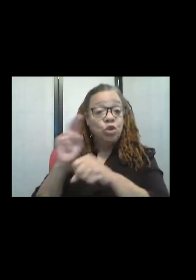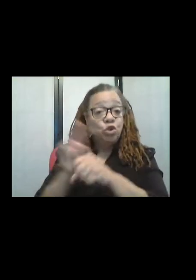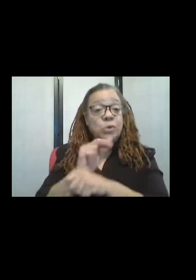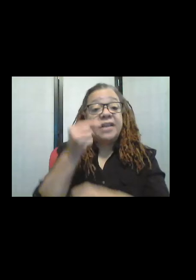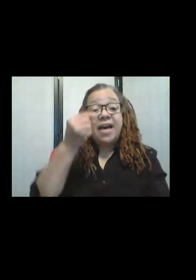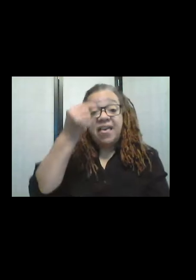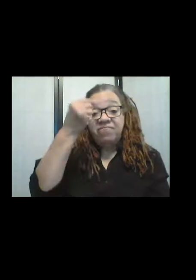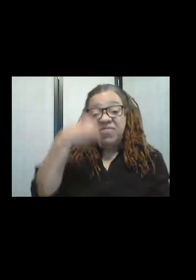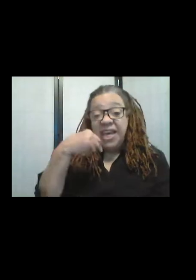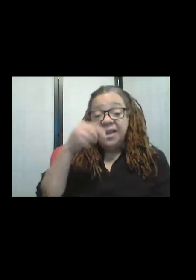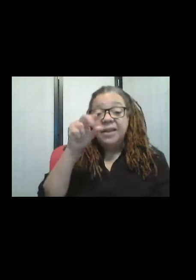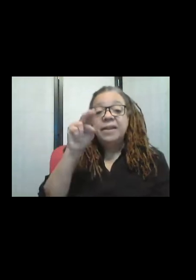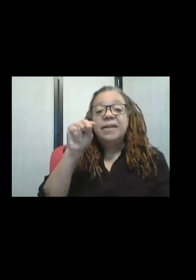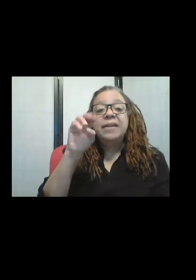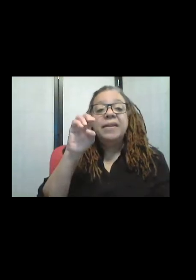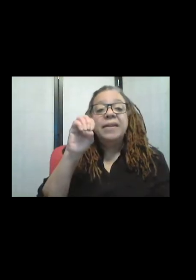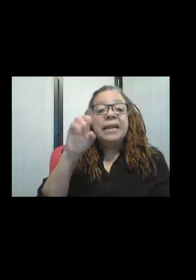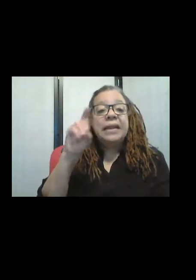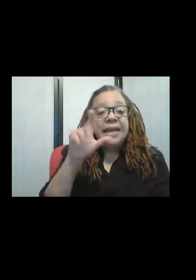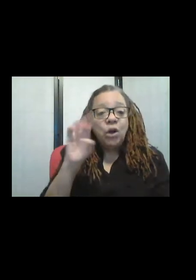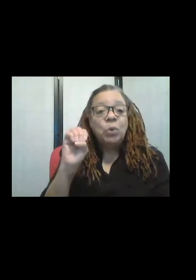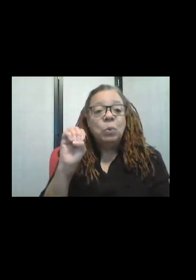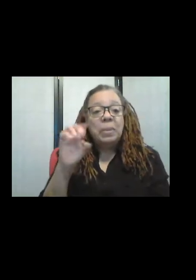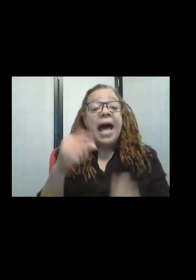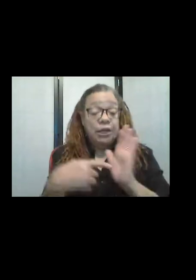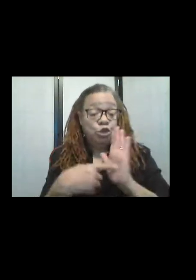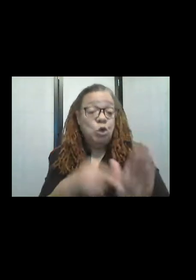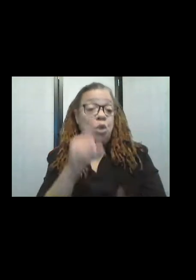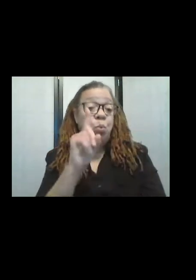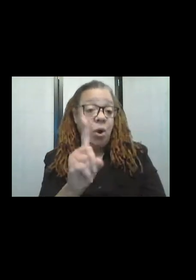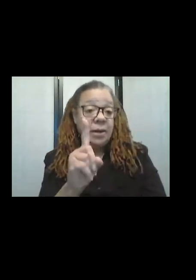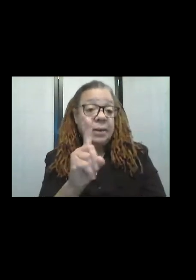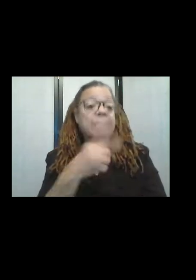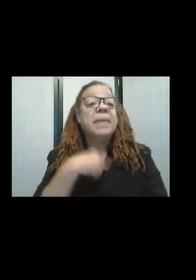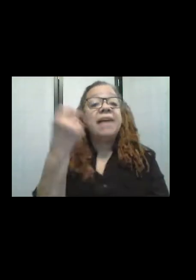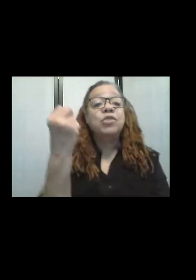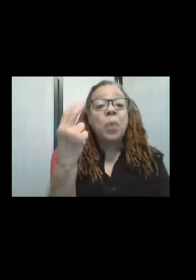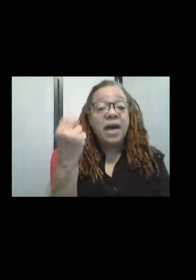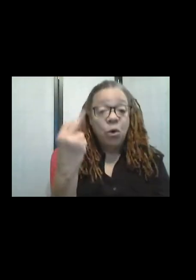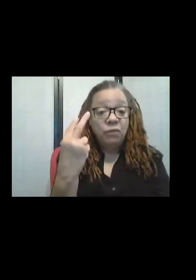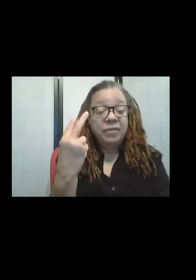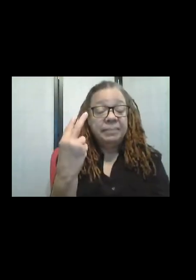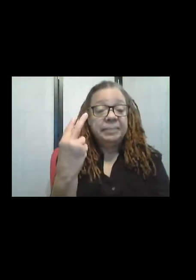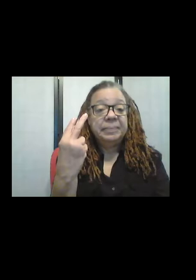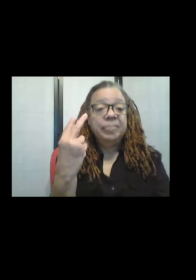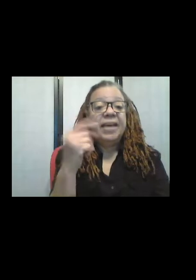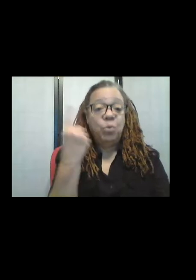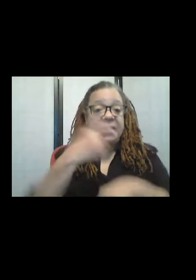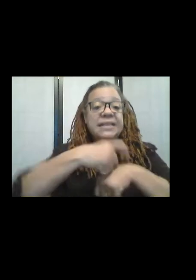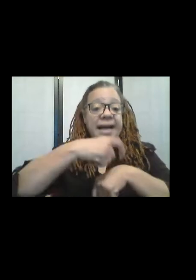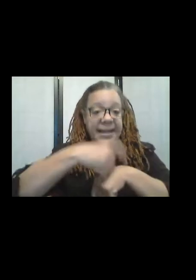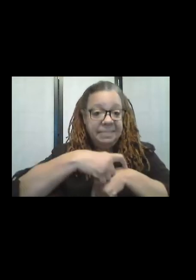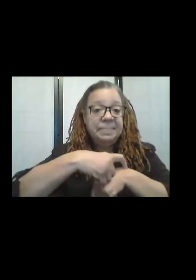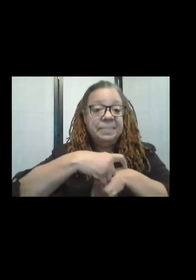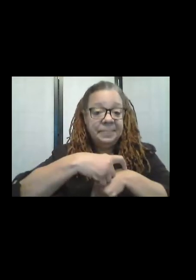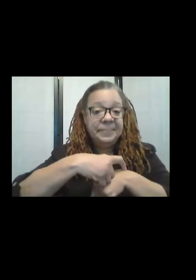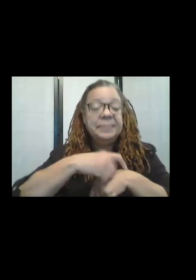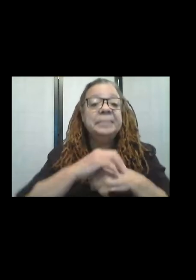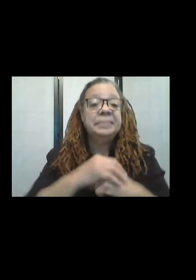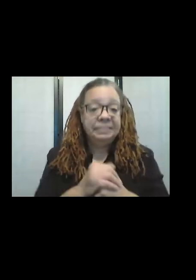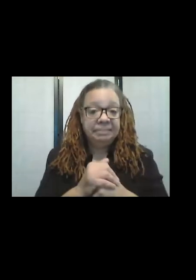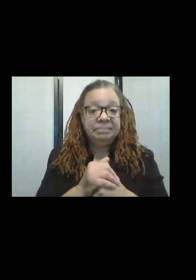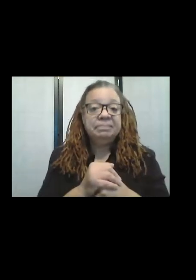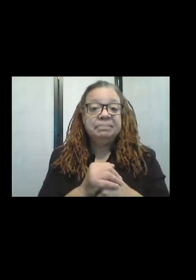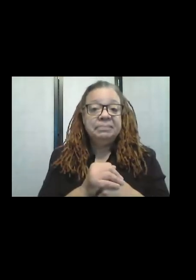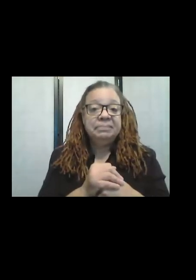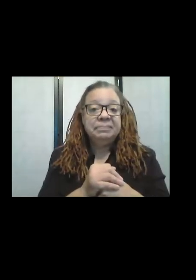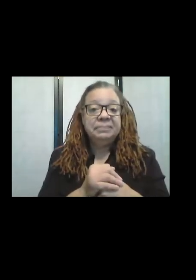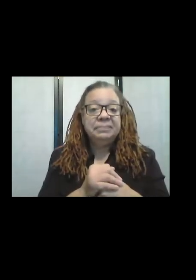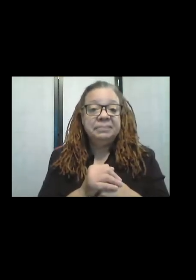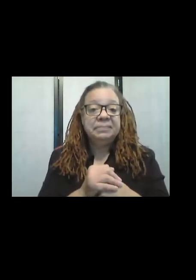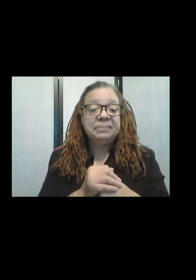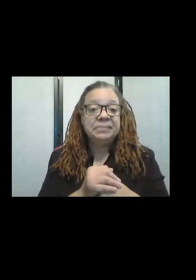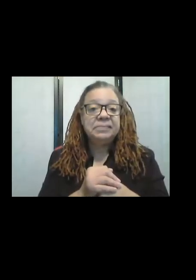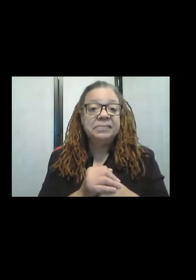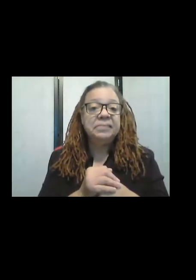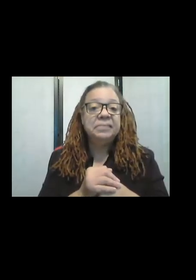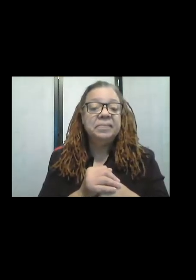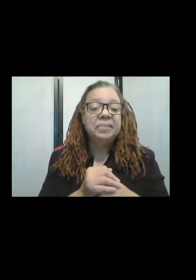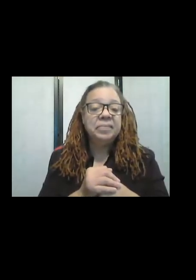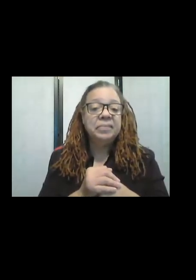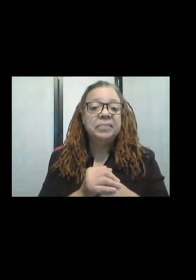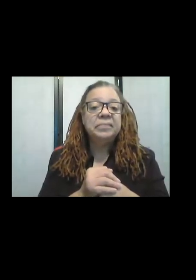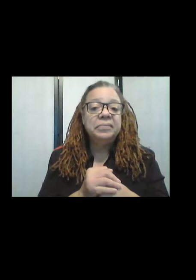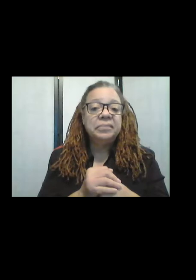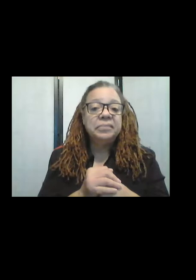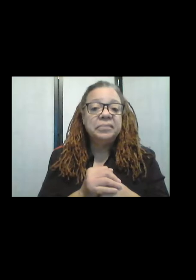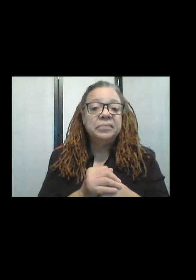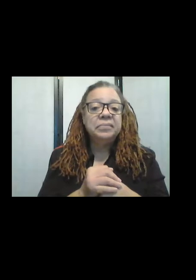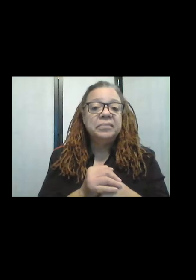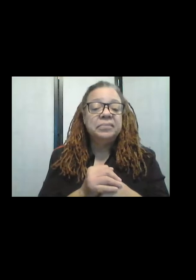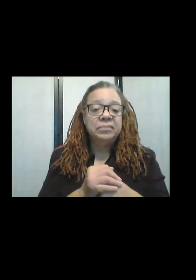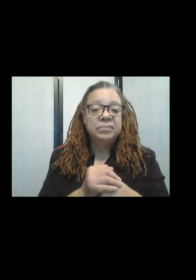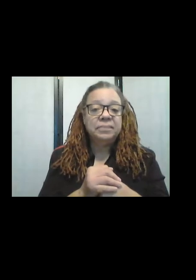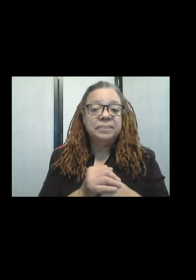I'm assuming... yes, I can show you a single one. Um...